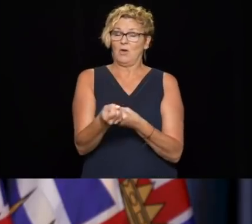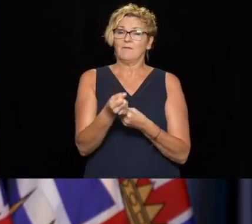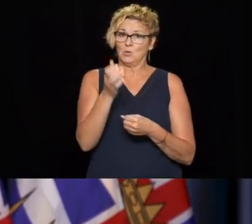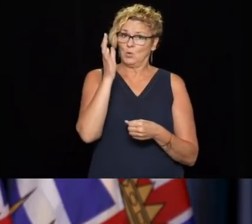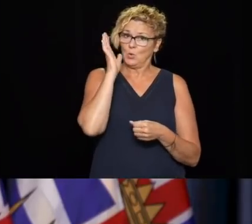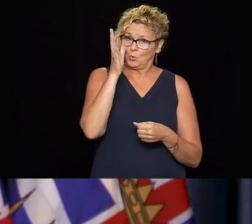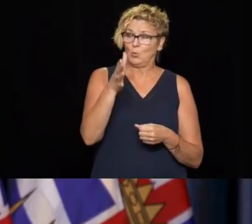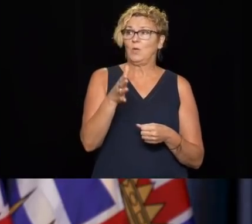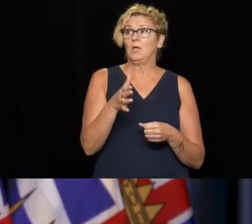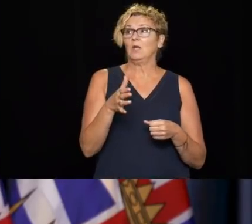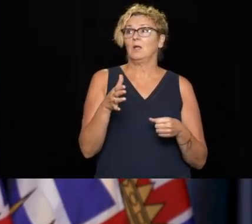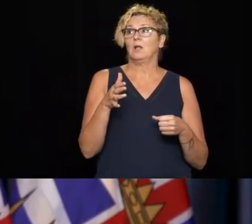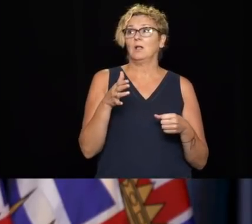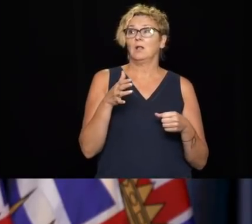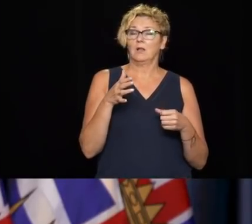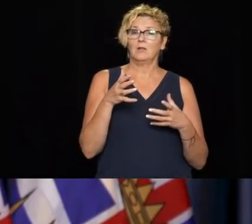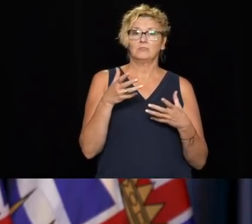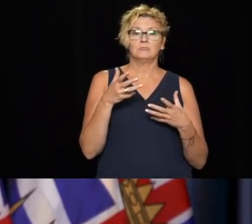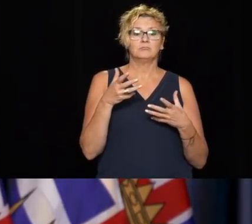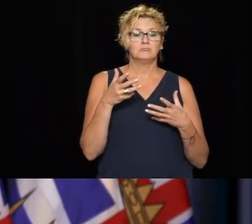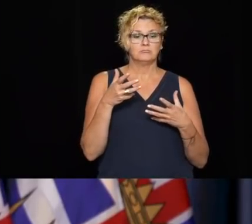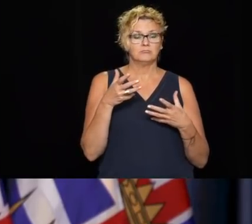to get the PPE necessarily